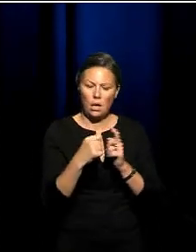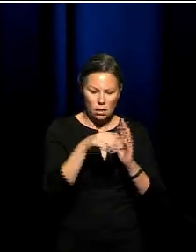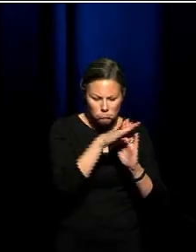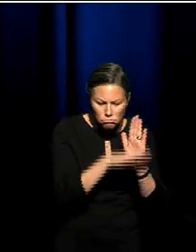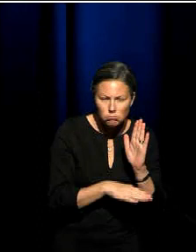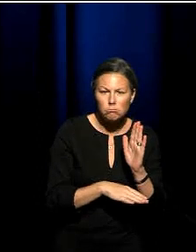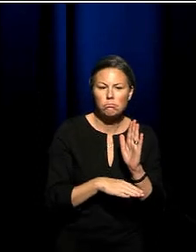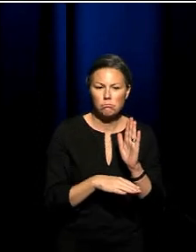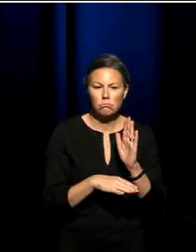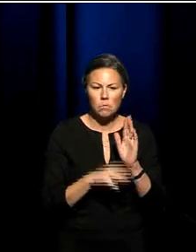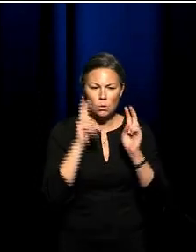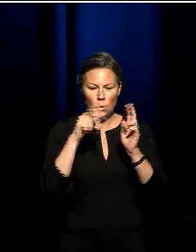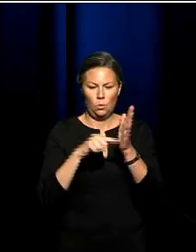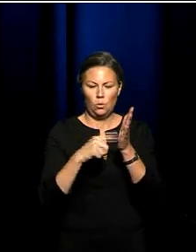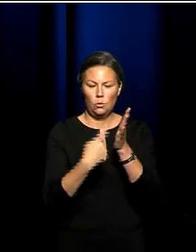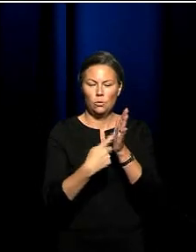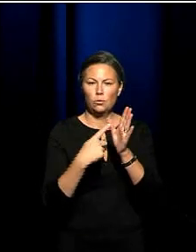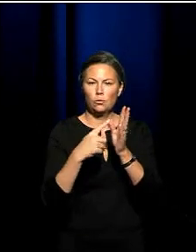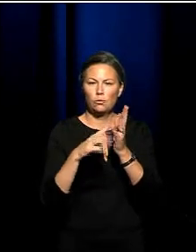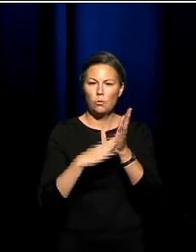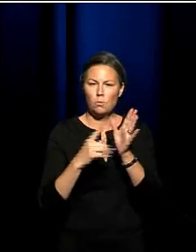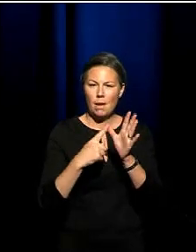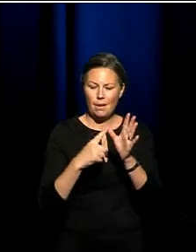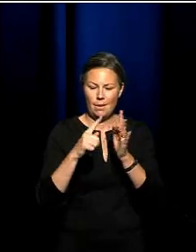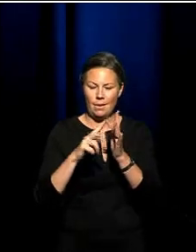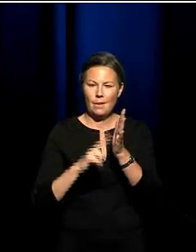trauma-informed approach the Commission has engaged in-house counselling and